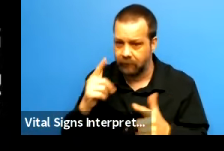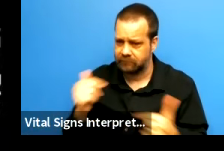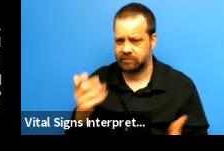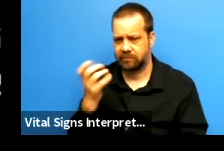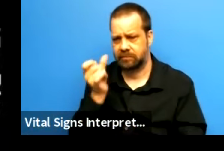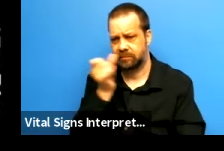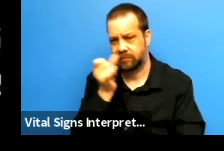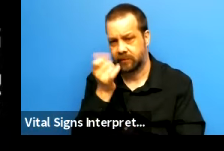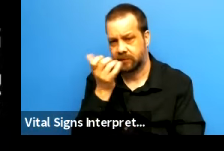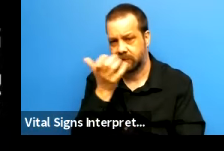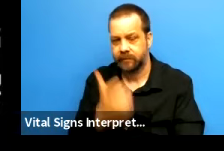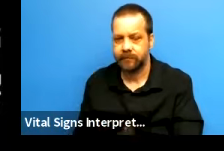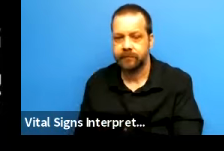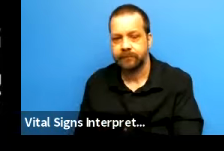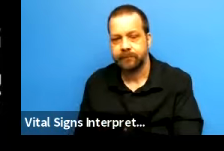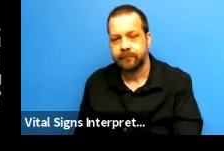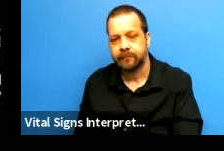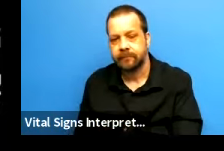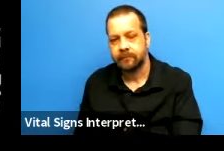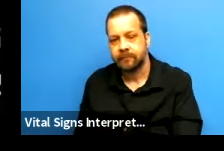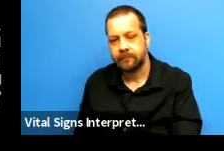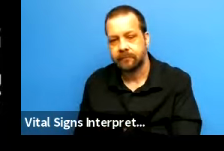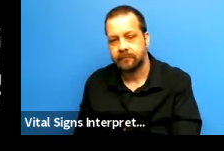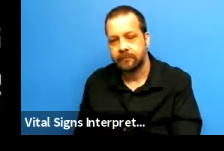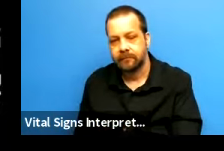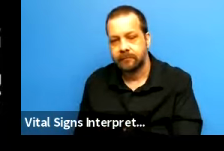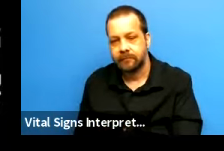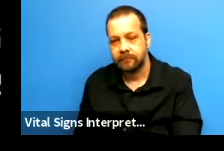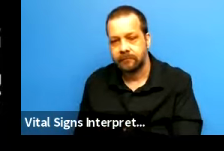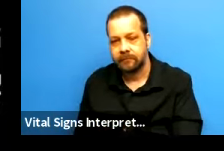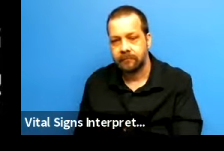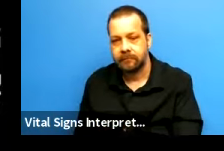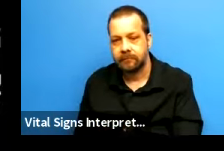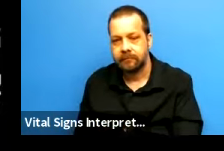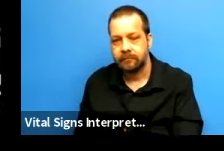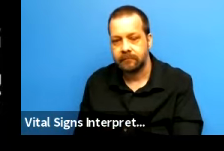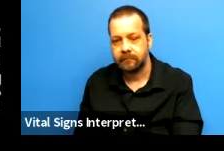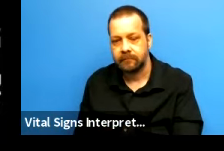Some more strategies when it comes to preventing spread—